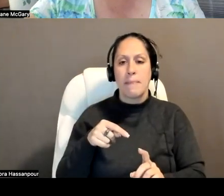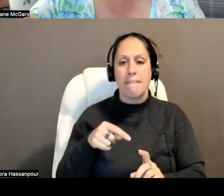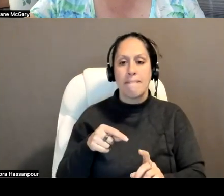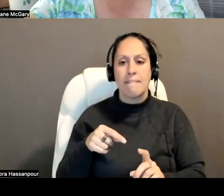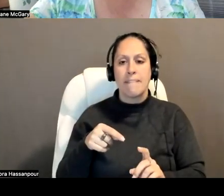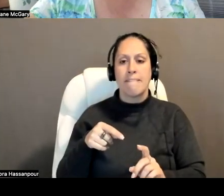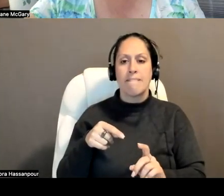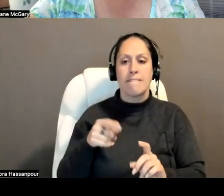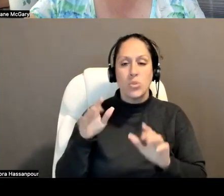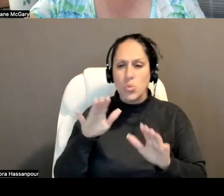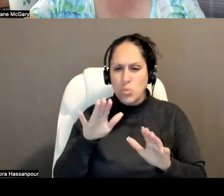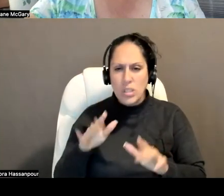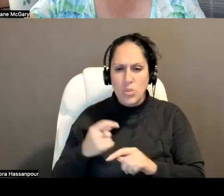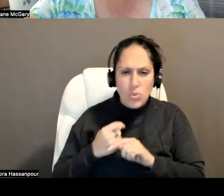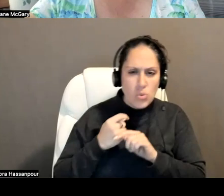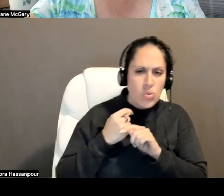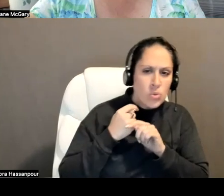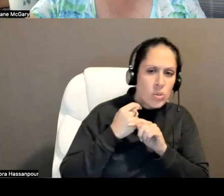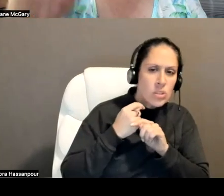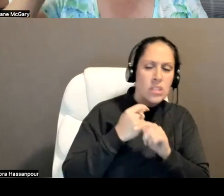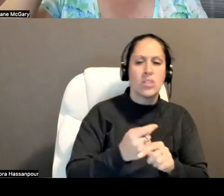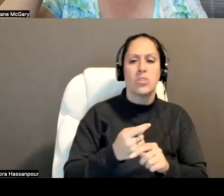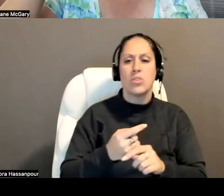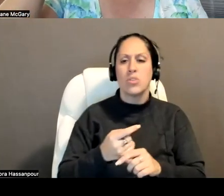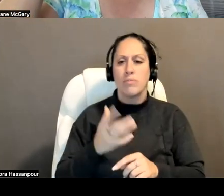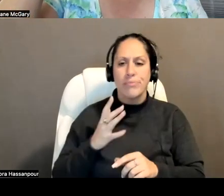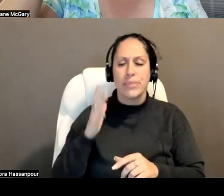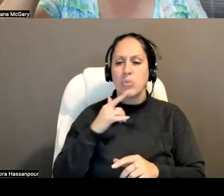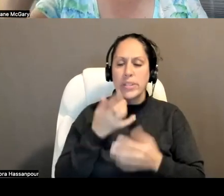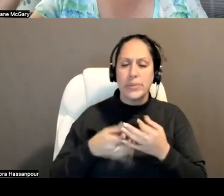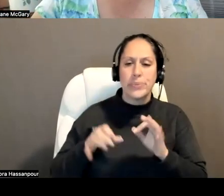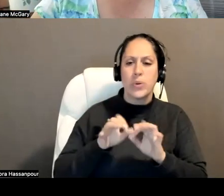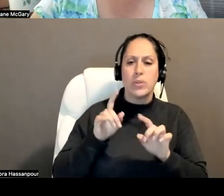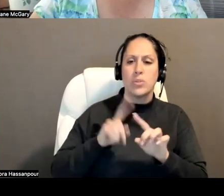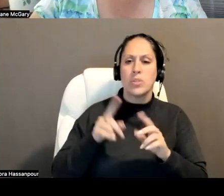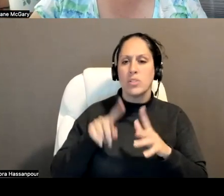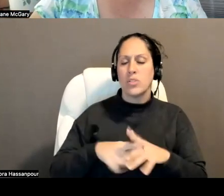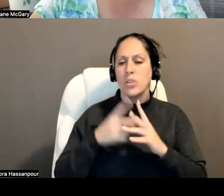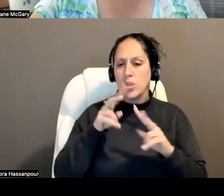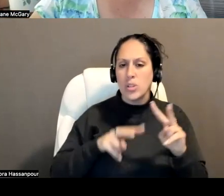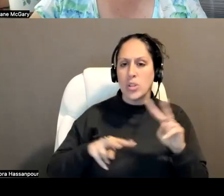as the traditional repertoire is. I think it's also important to start looking ahead, looking